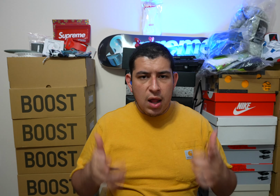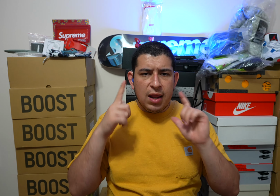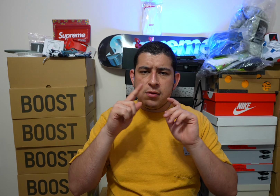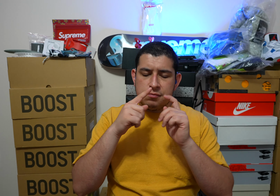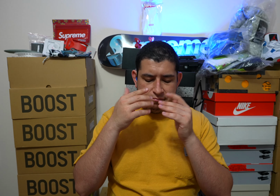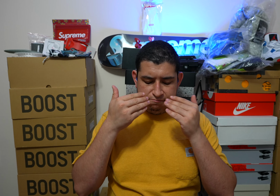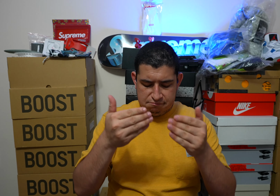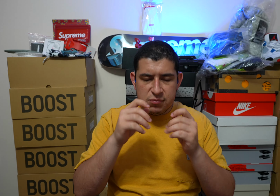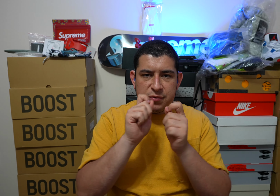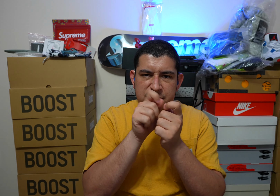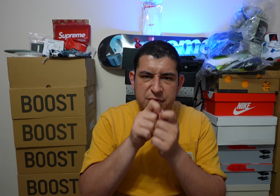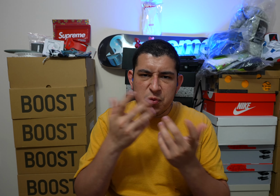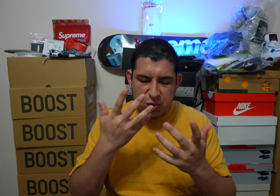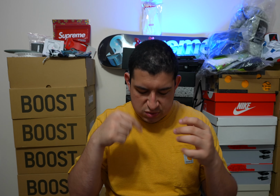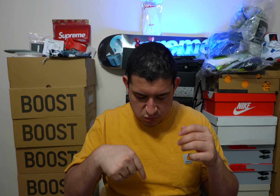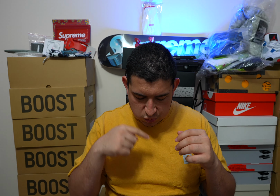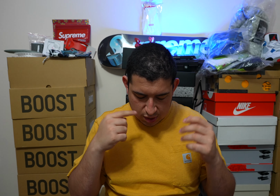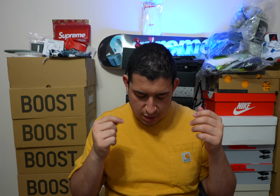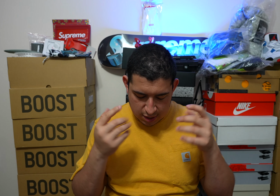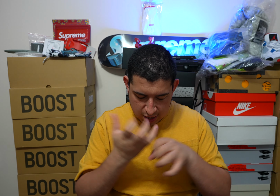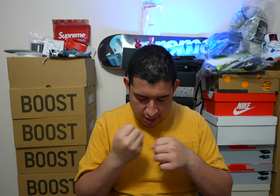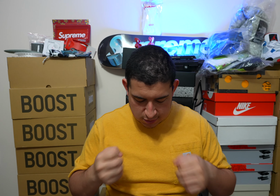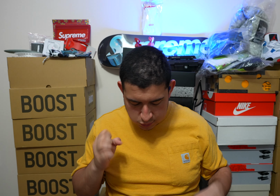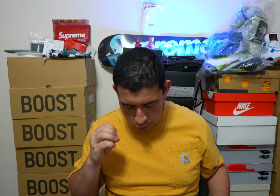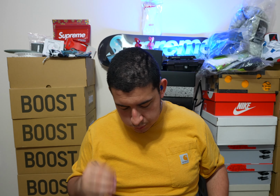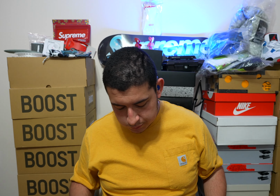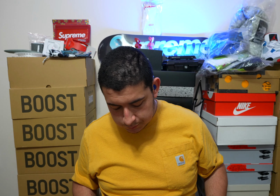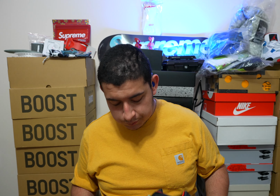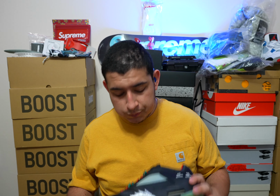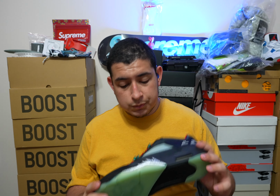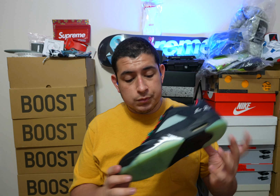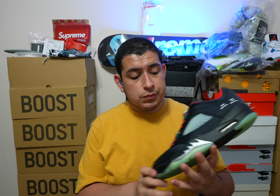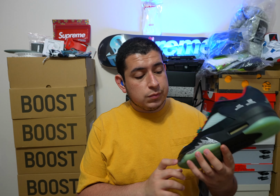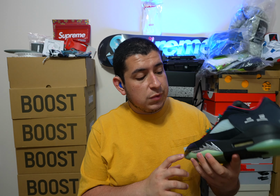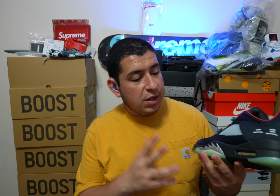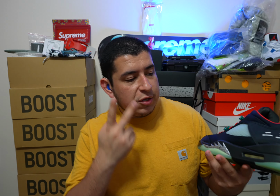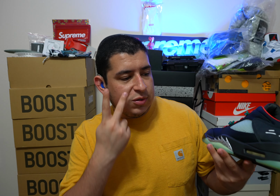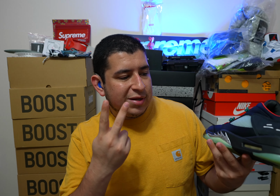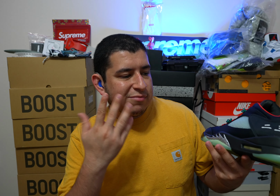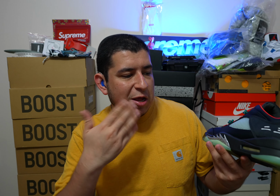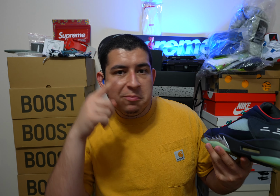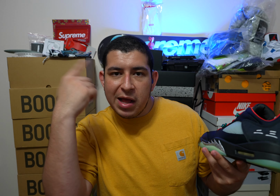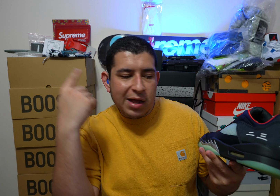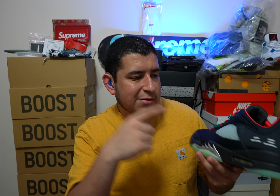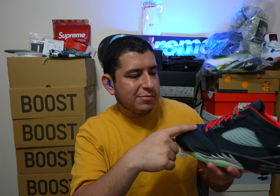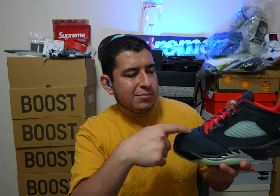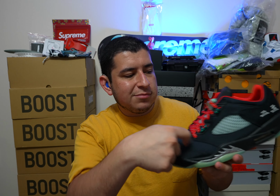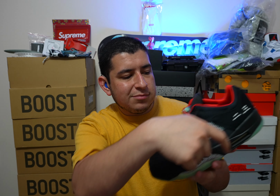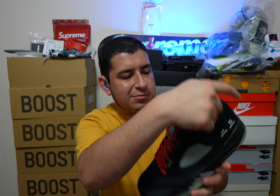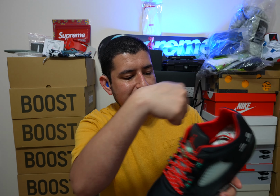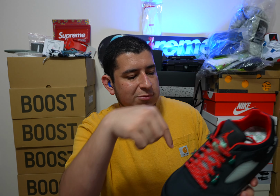I am going ahead with the basic detail of this sneaker. You can tell that we can see black on this around.